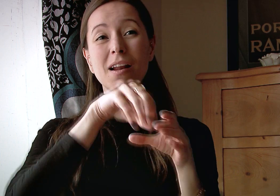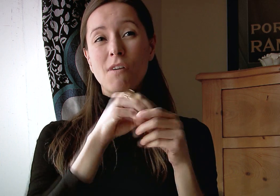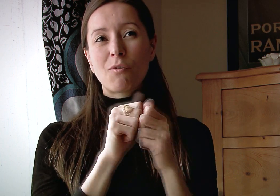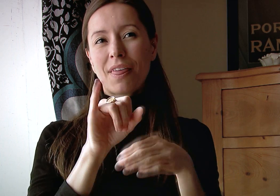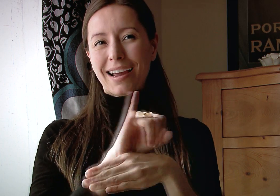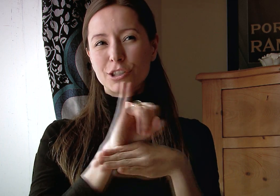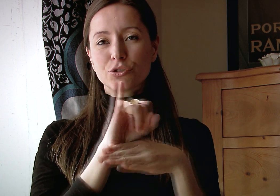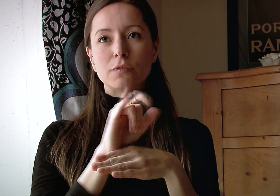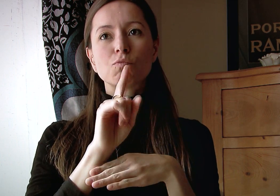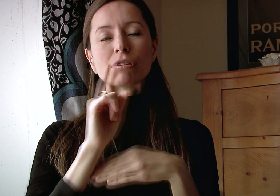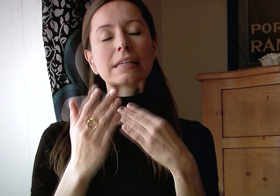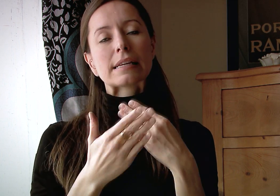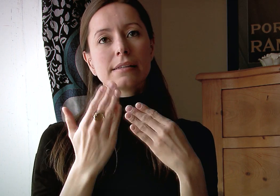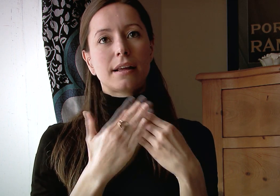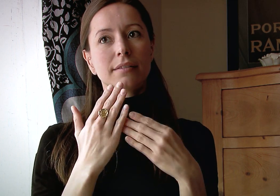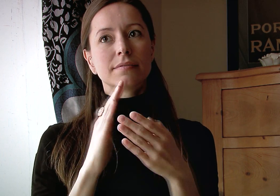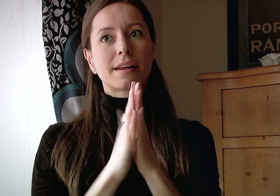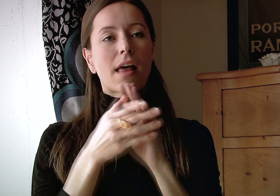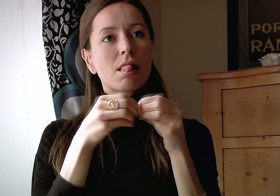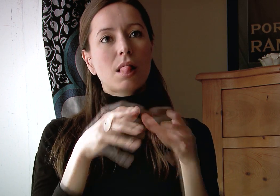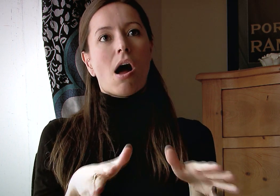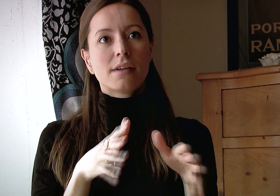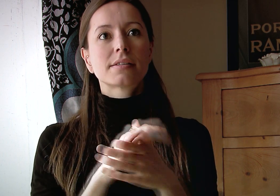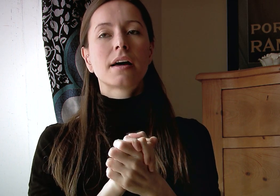Getting involved with the industry, it's really easy to get lost.